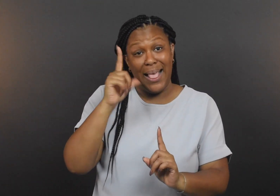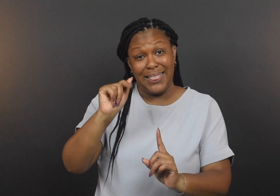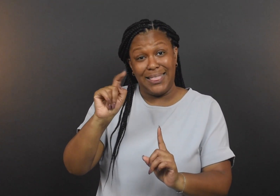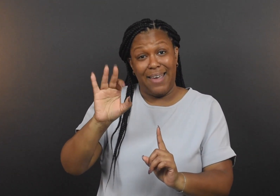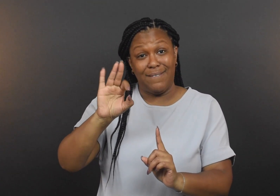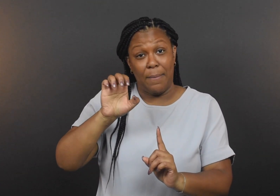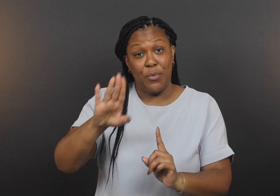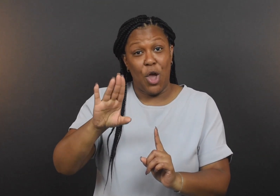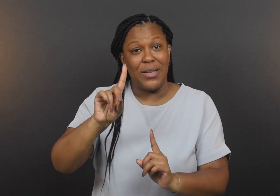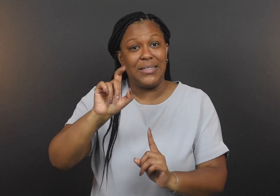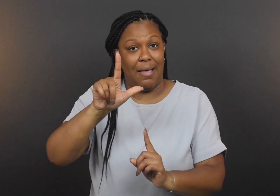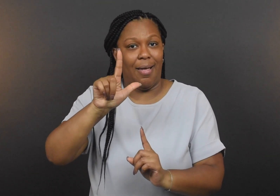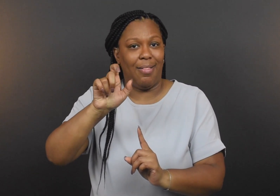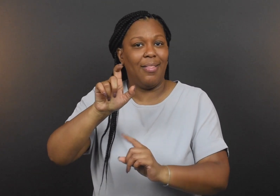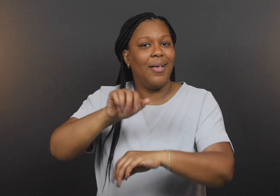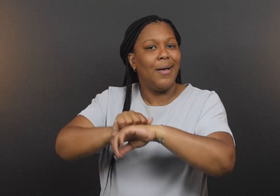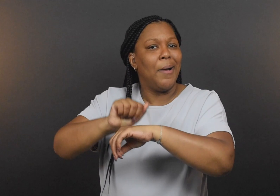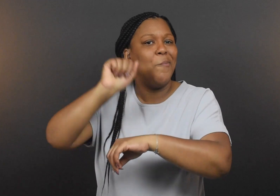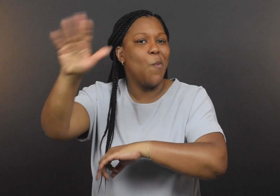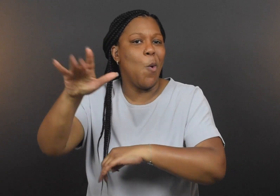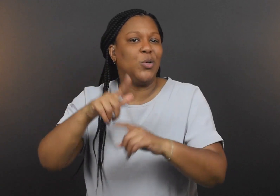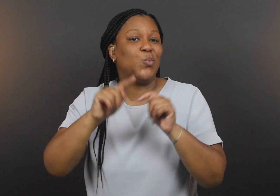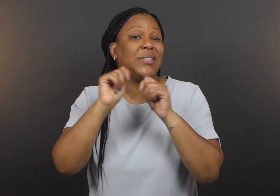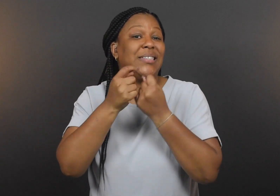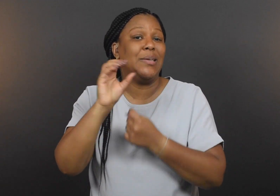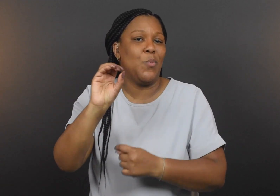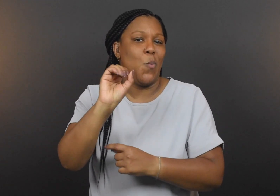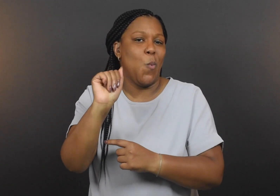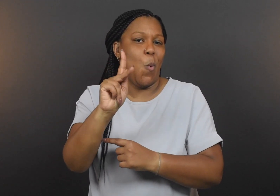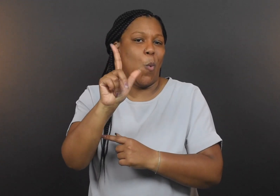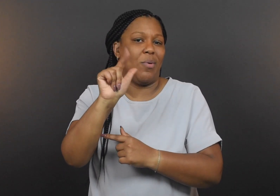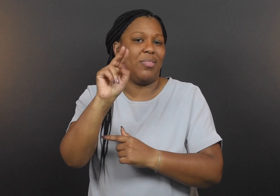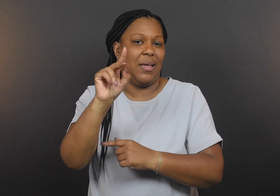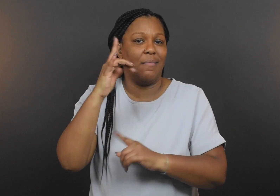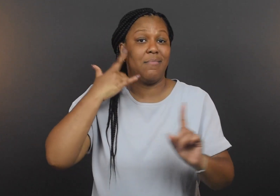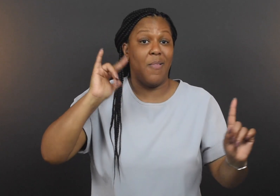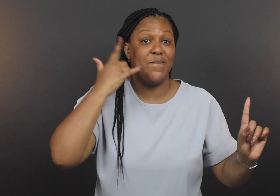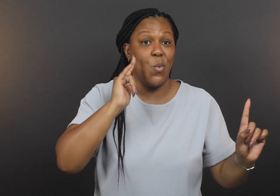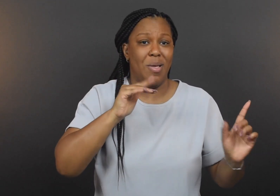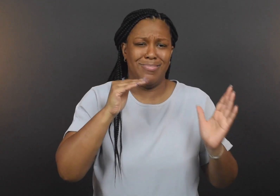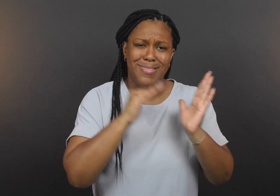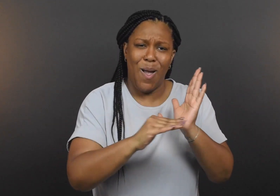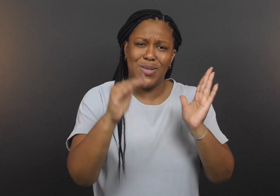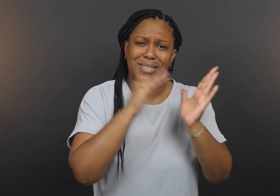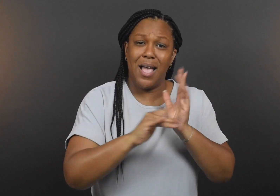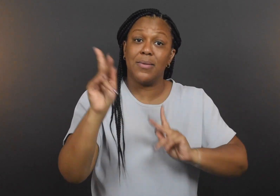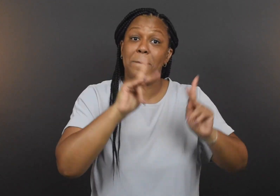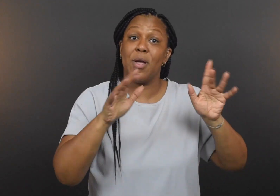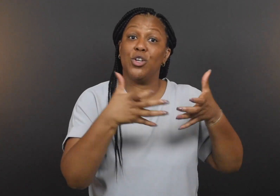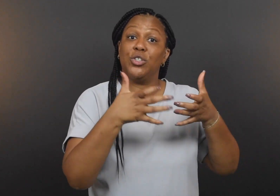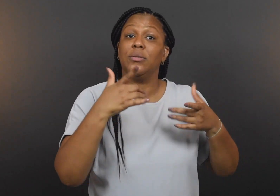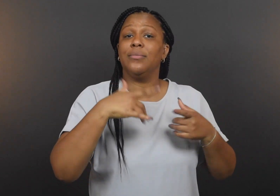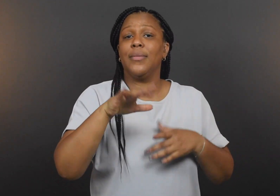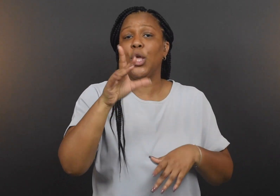In late February, Dale deployed with a team to Oakland, California. Thousands of passengers